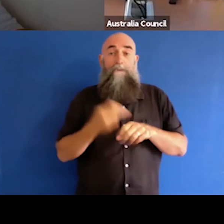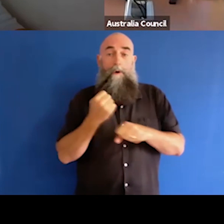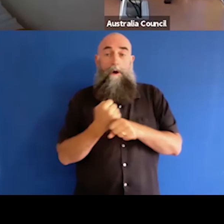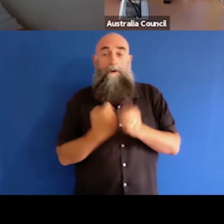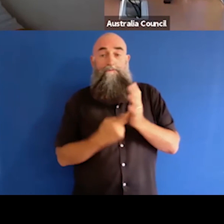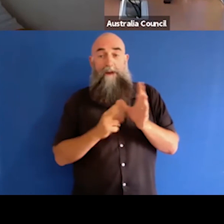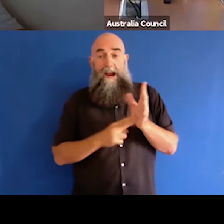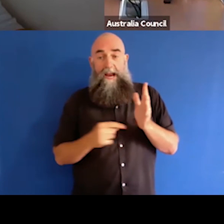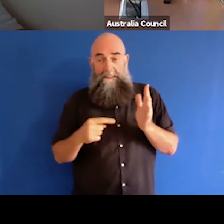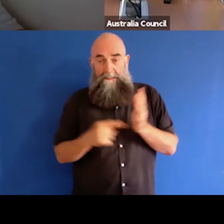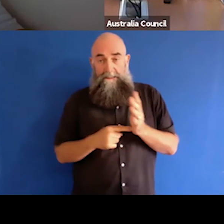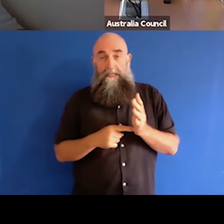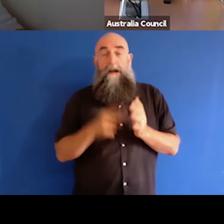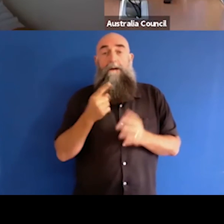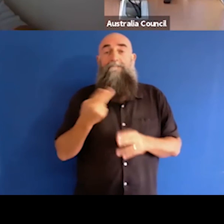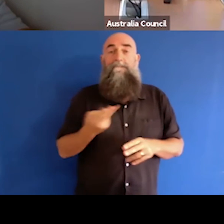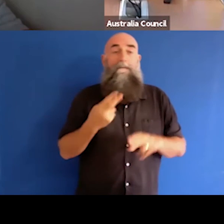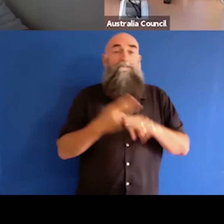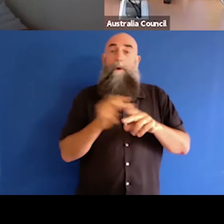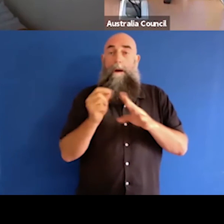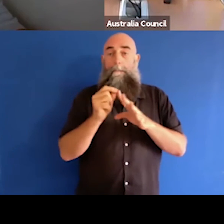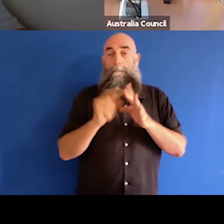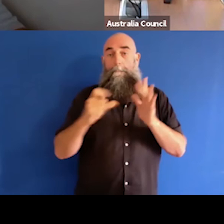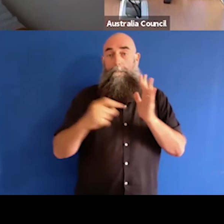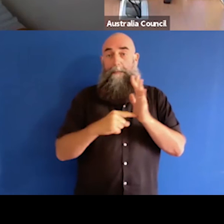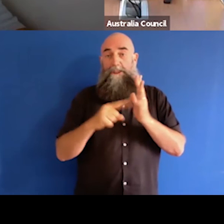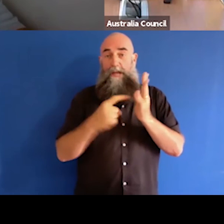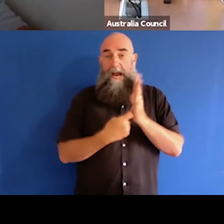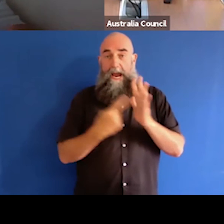a picture book and you're working with an illustrator, it is important to show examples